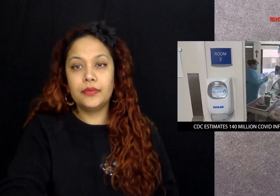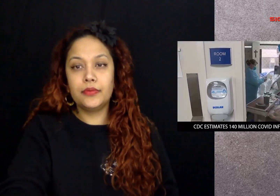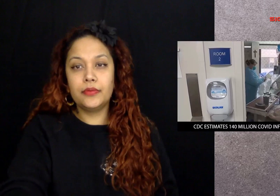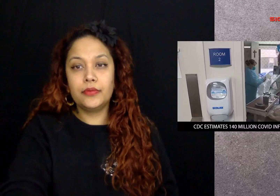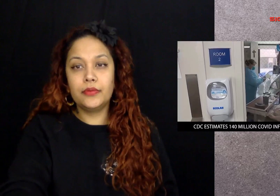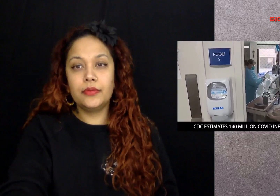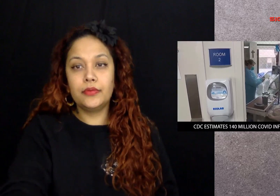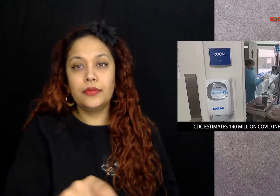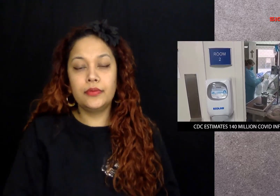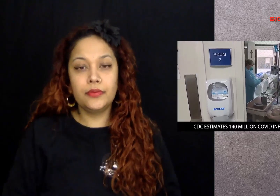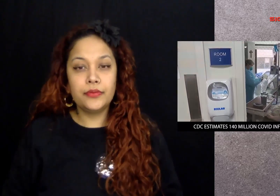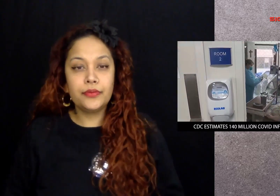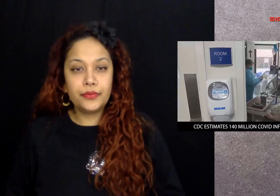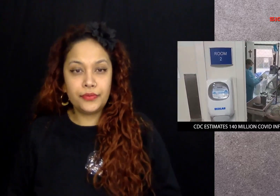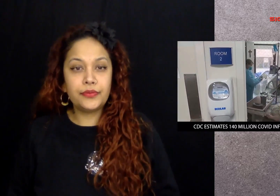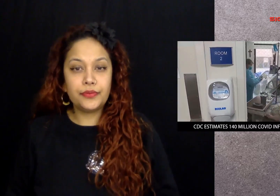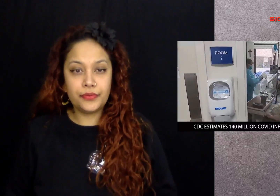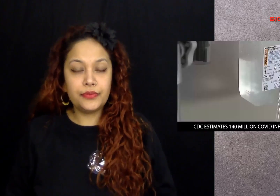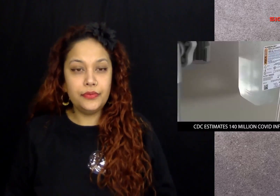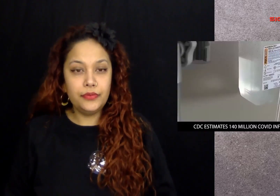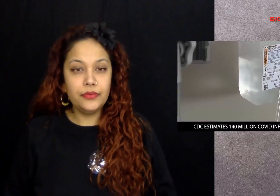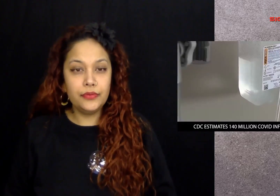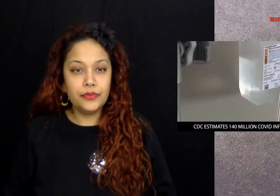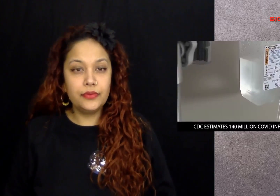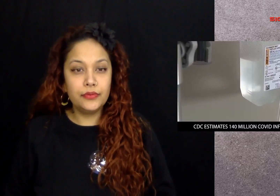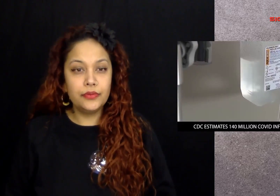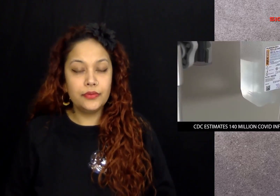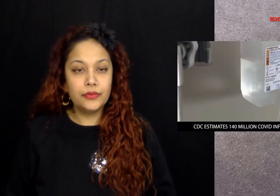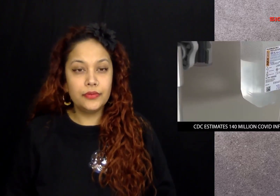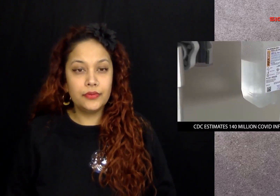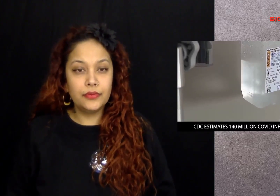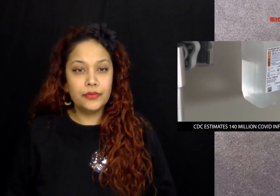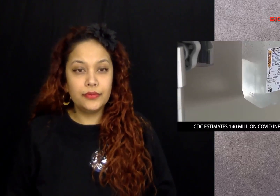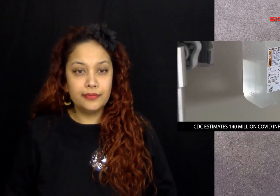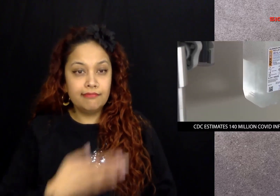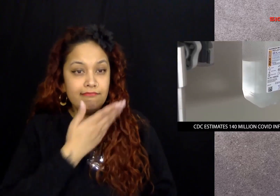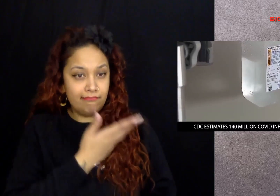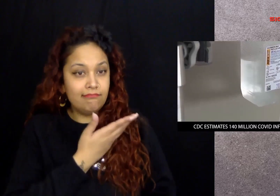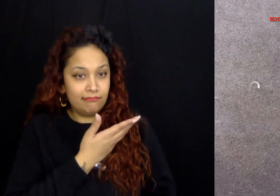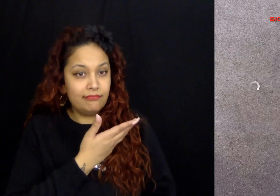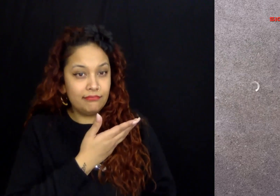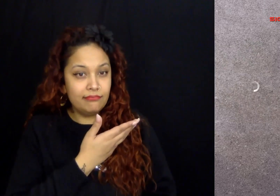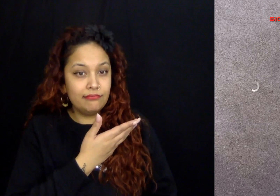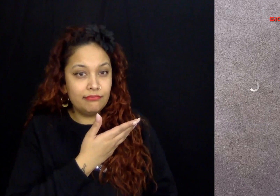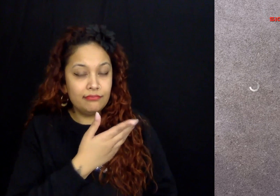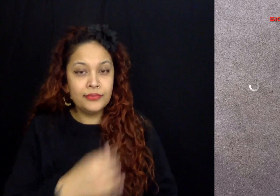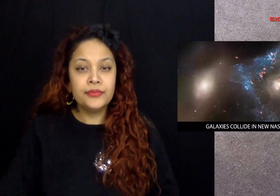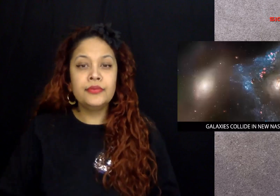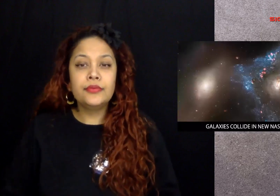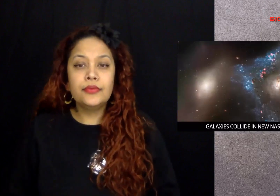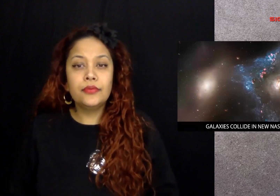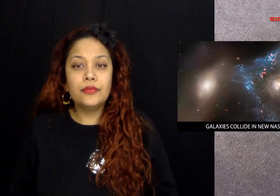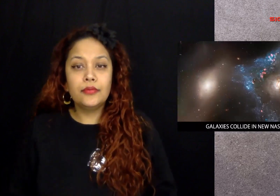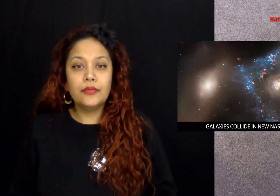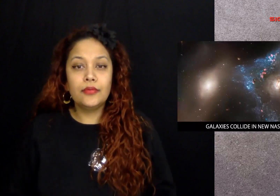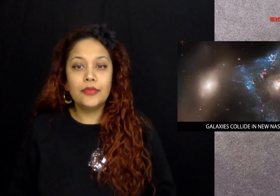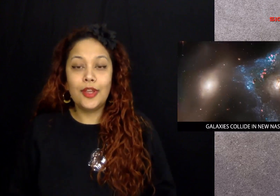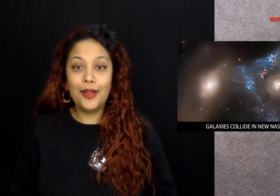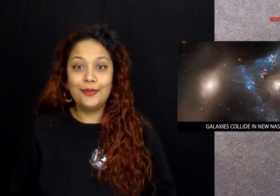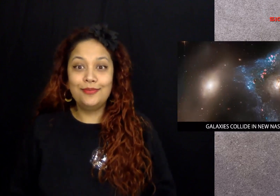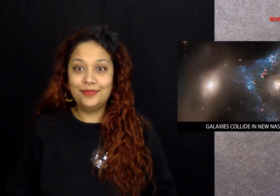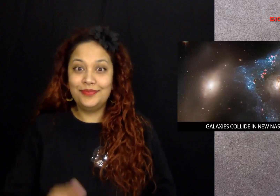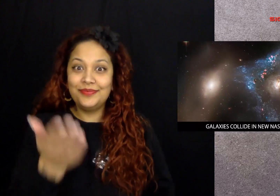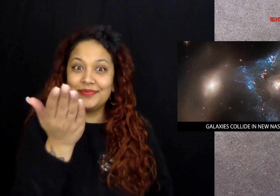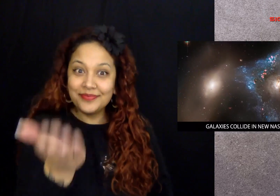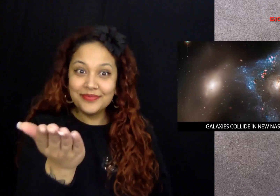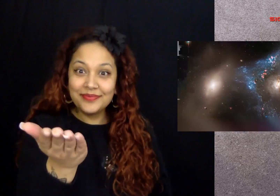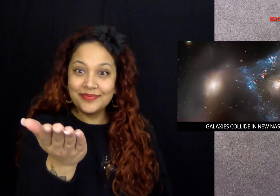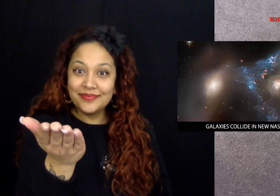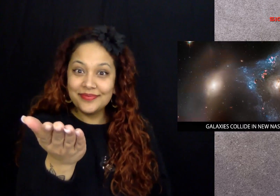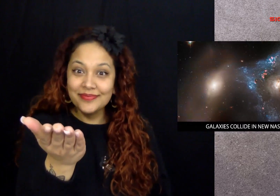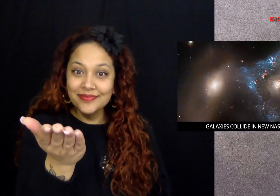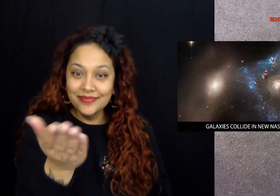unpredictable variant check this out